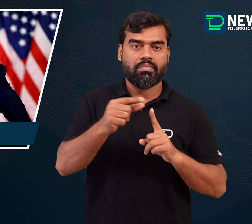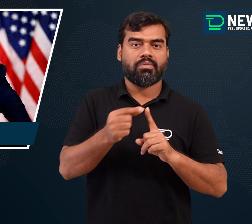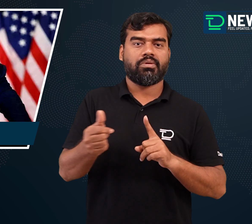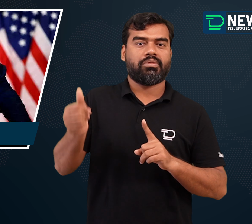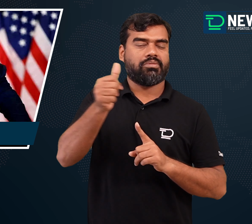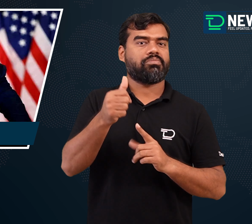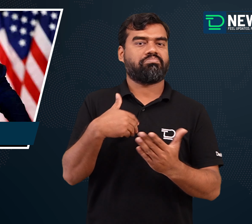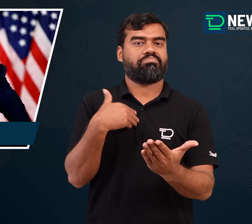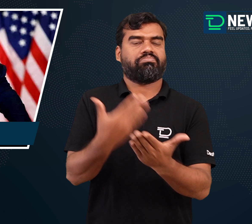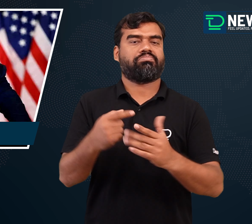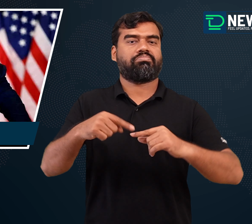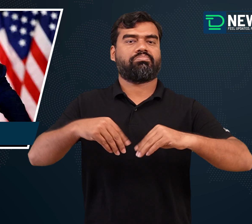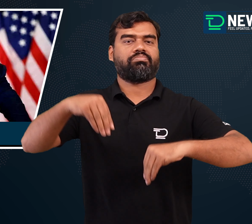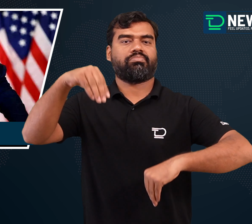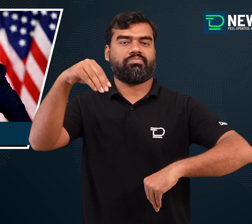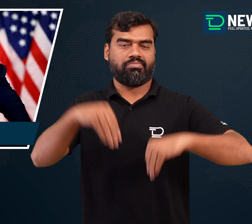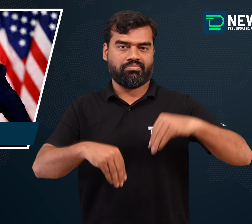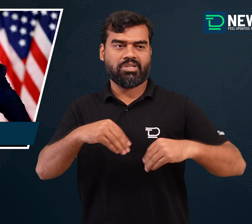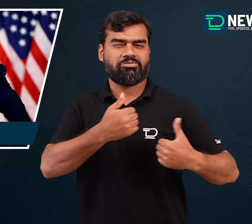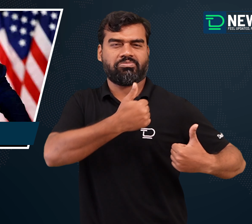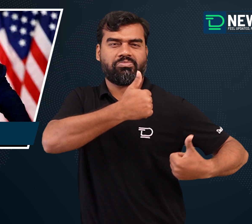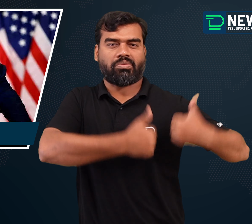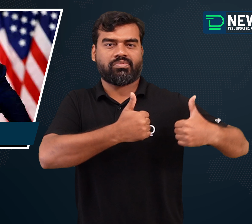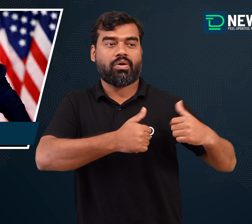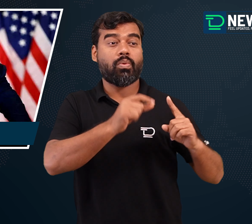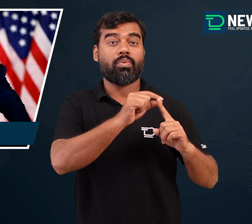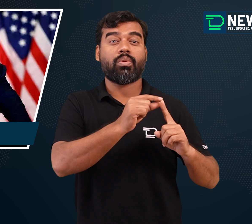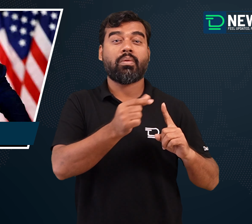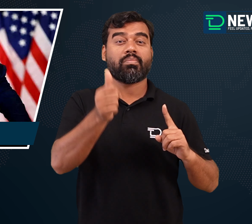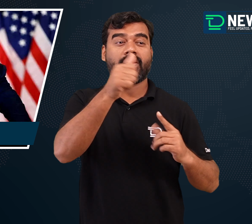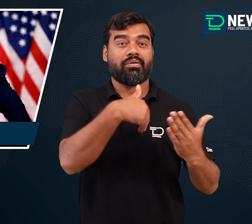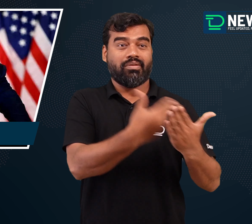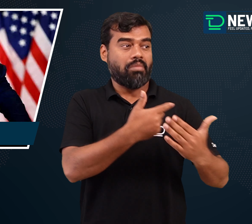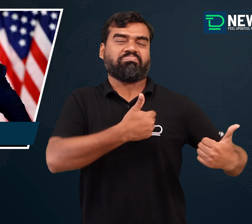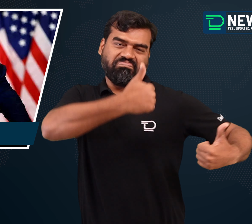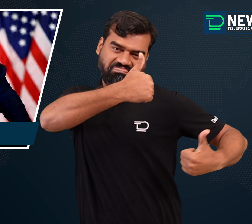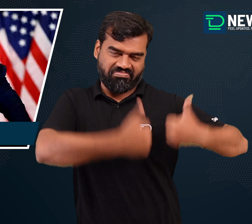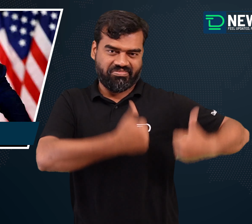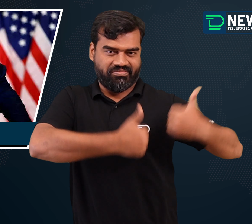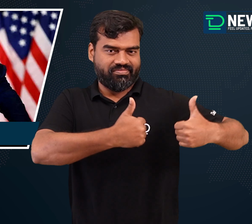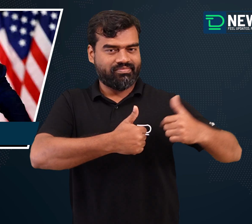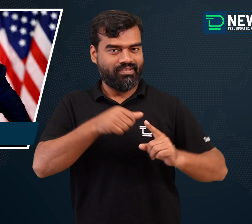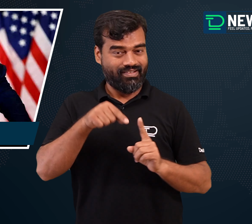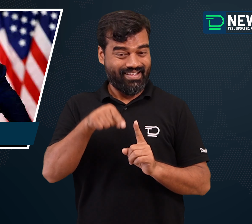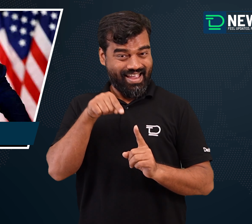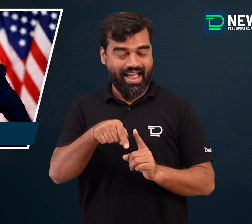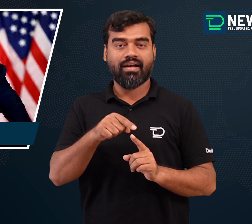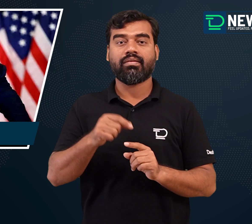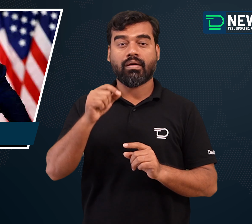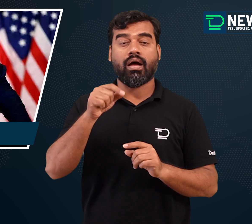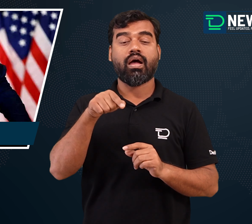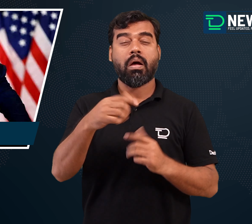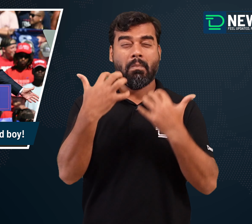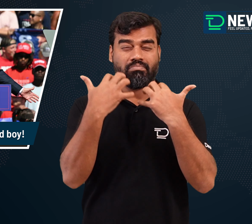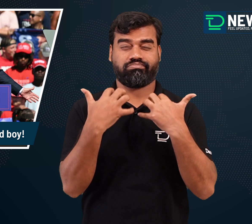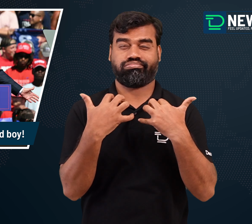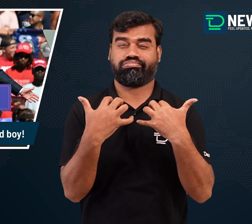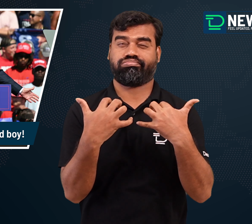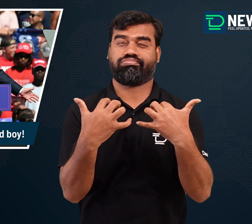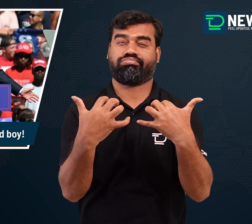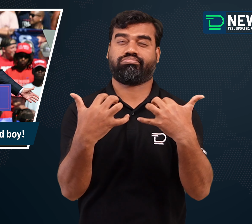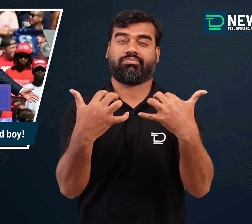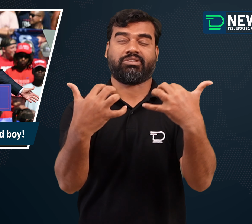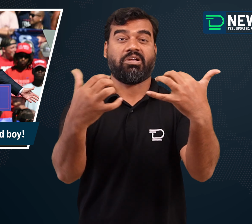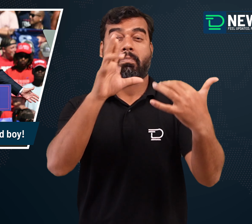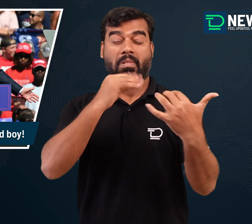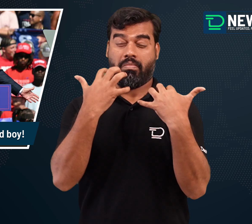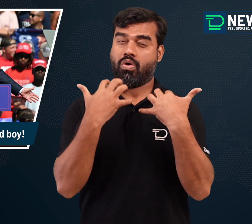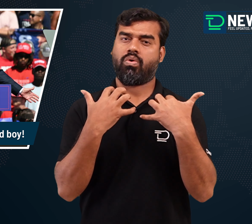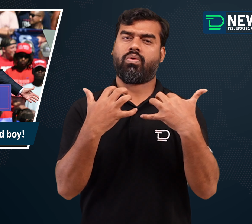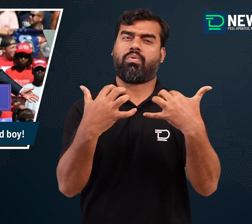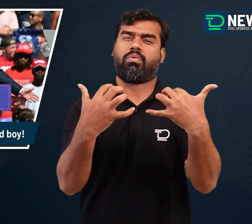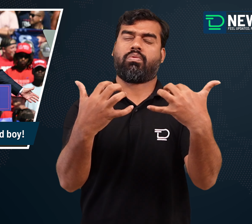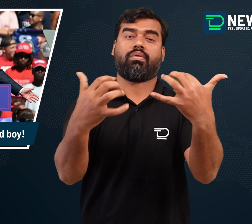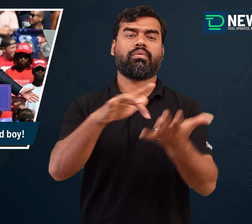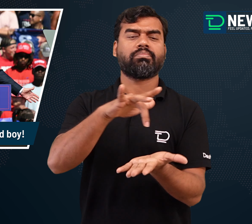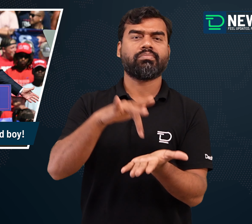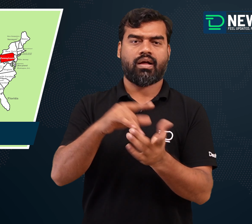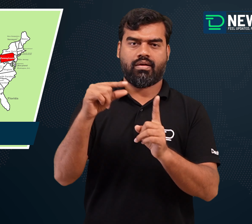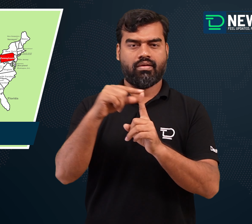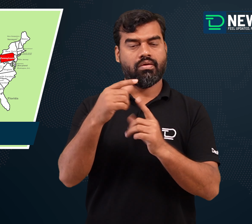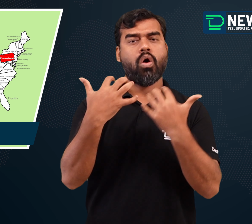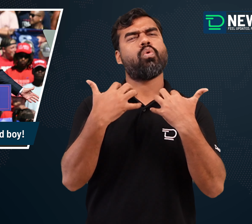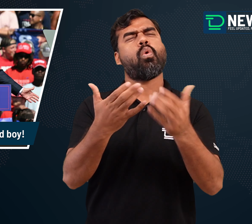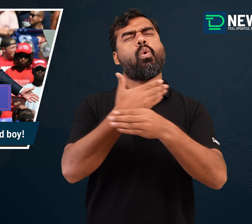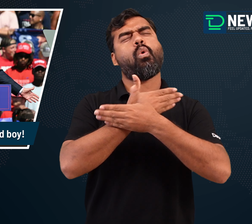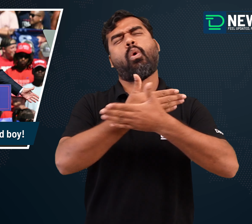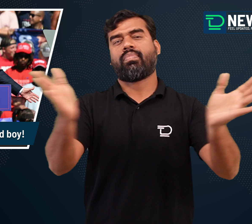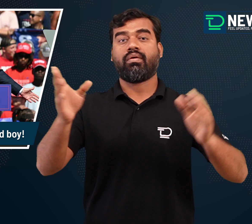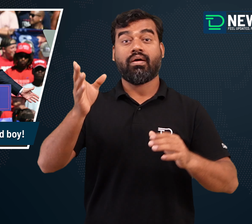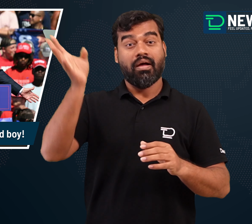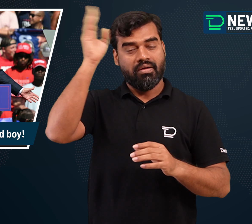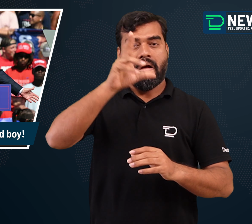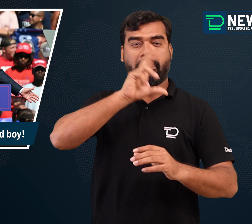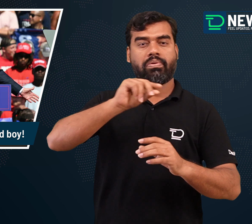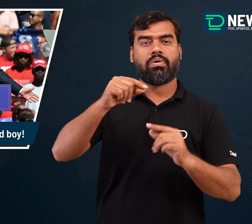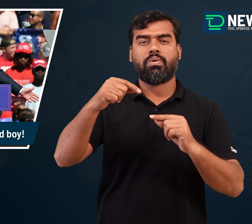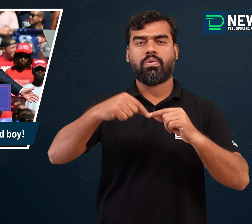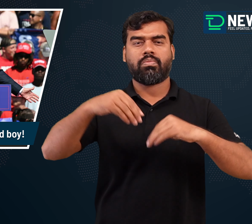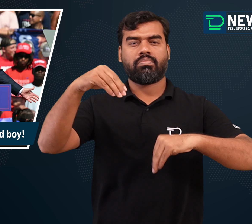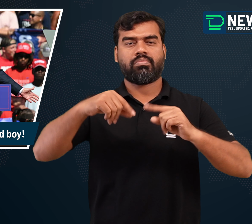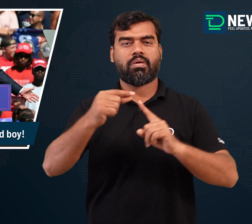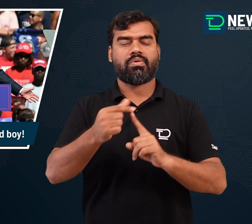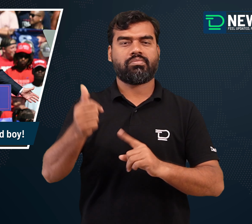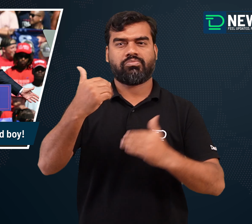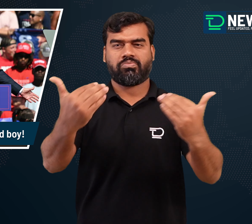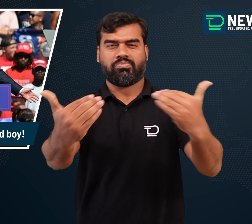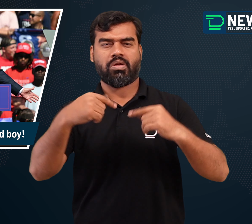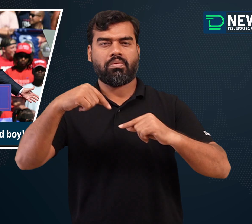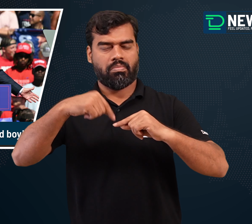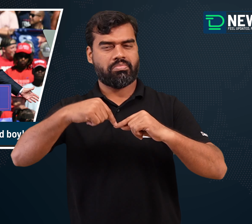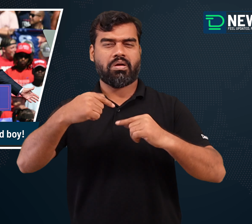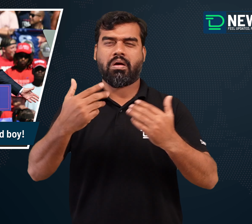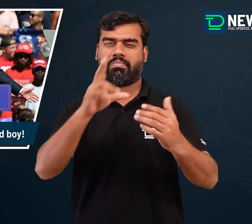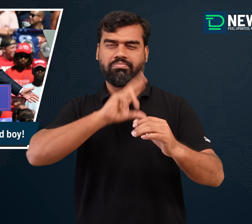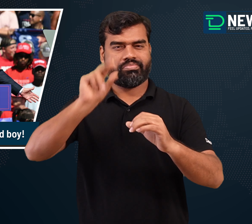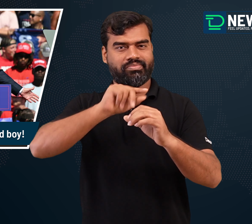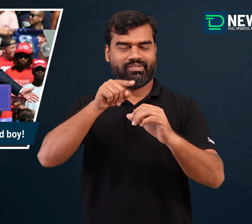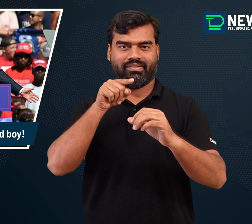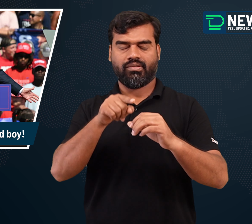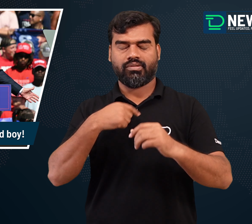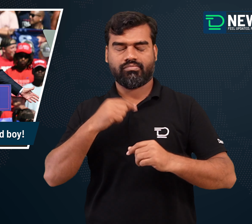who is competing in the US presidential election, spoke at a public meeting in Pennsylvania.